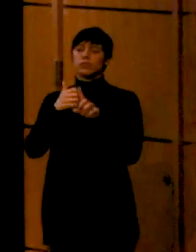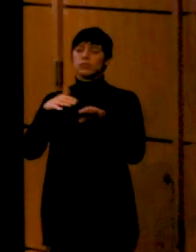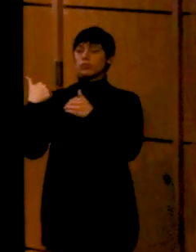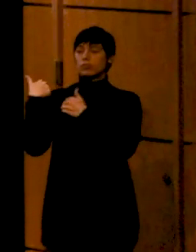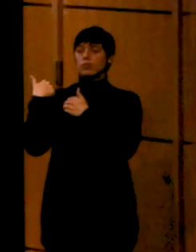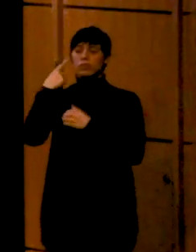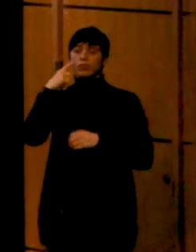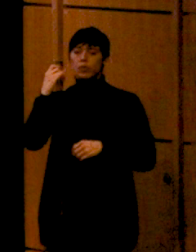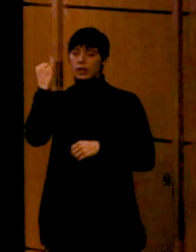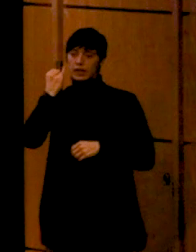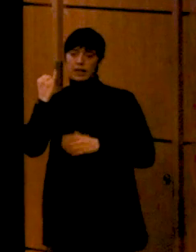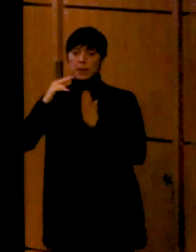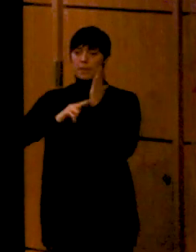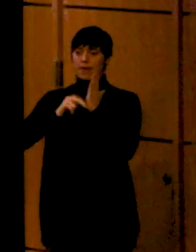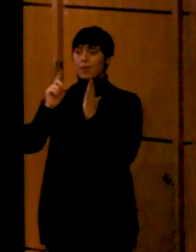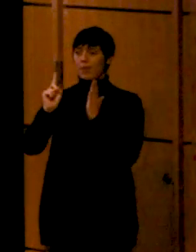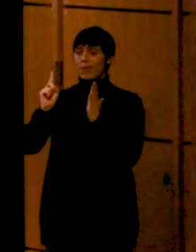at the National Gallery in London.